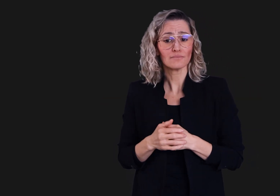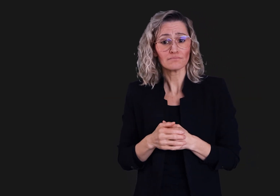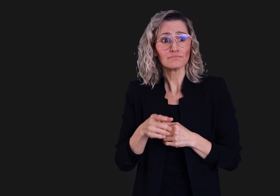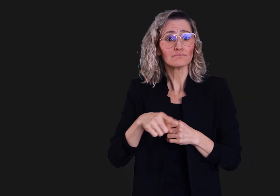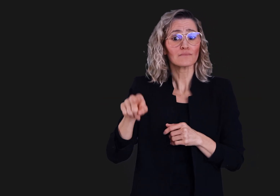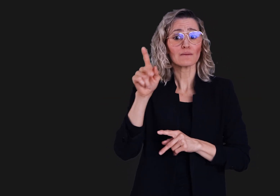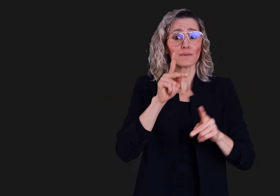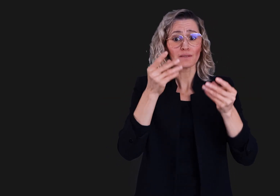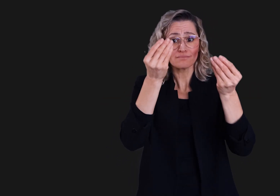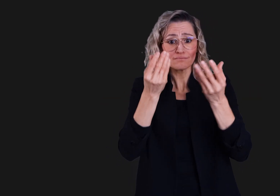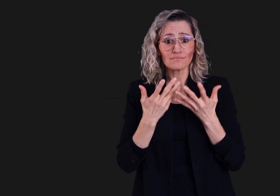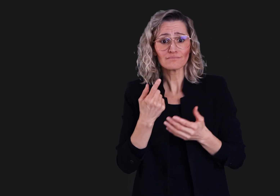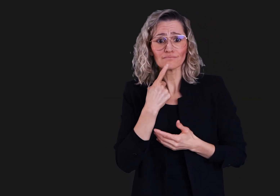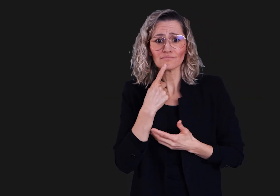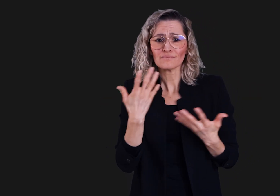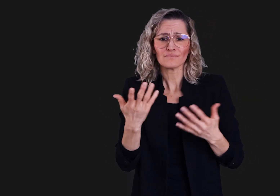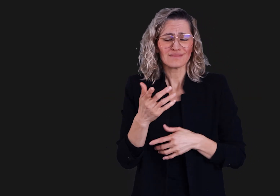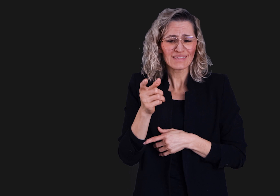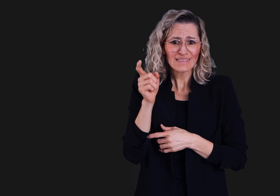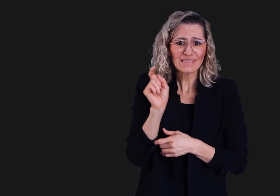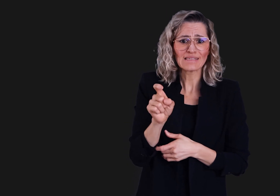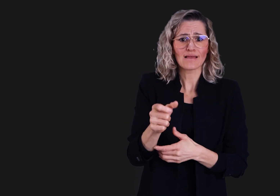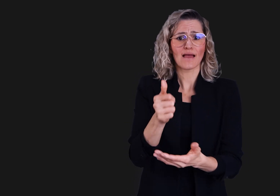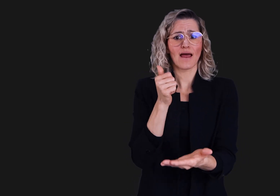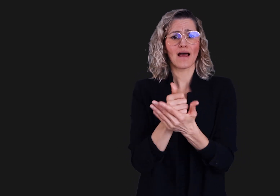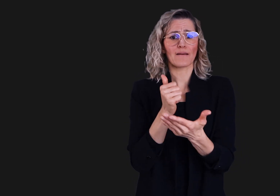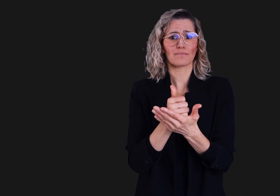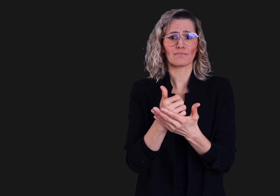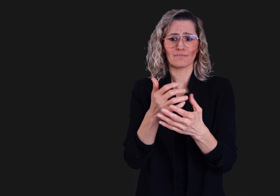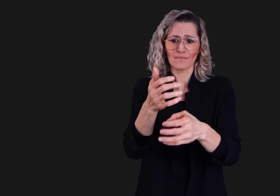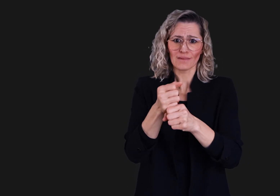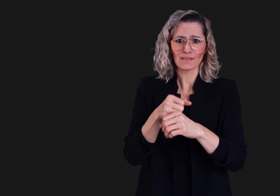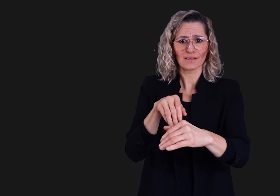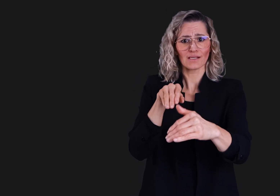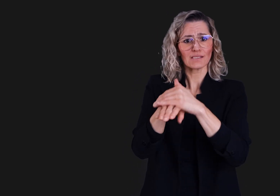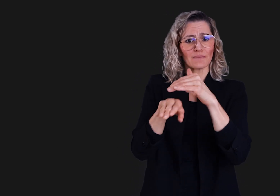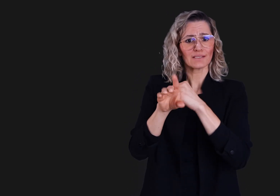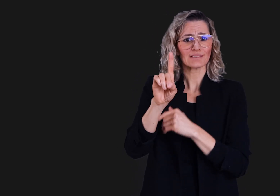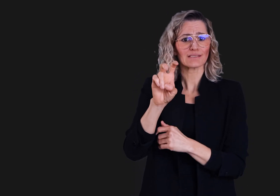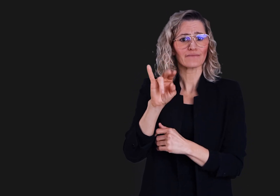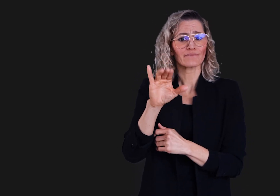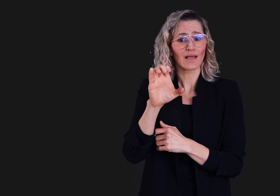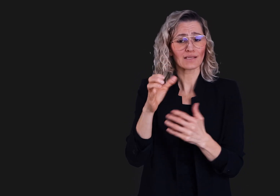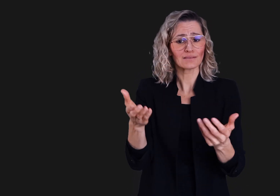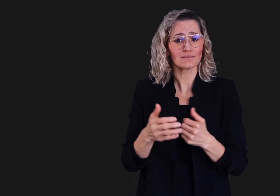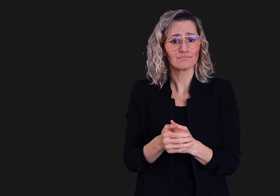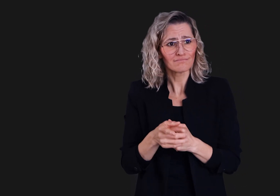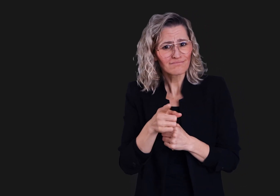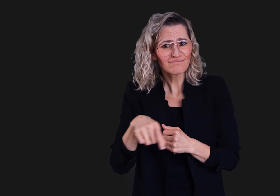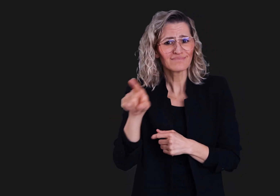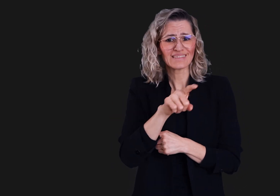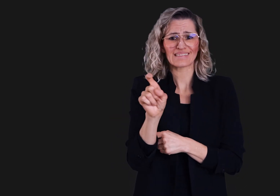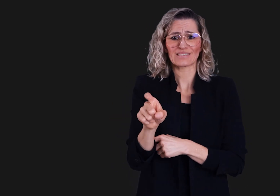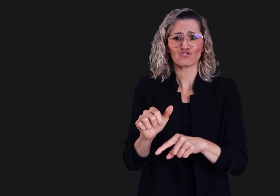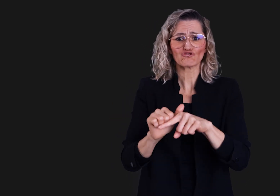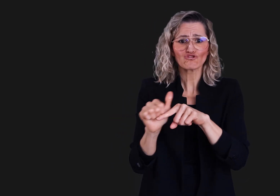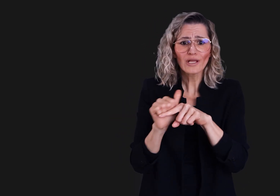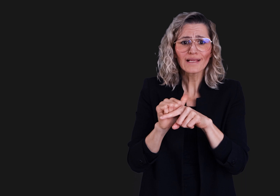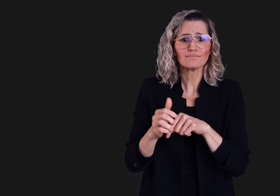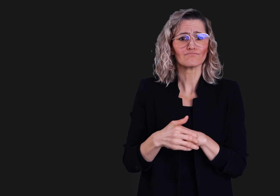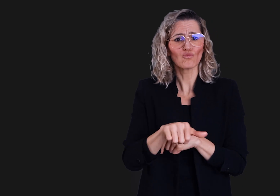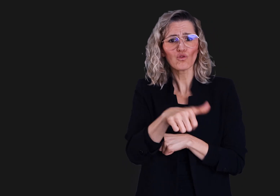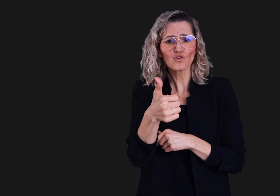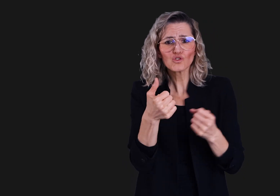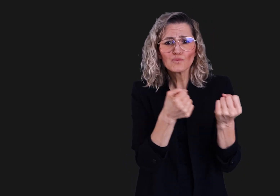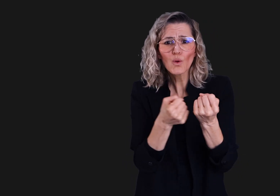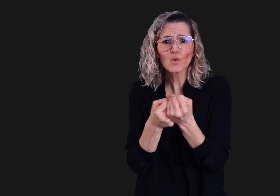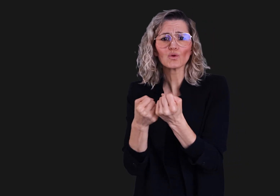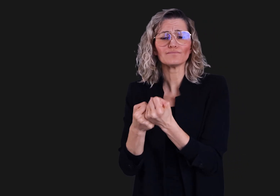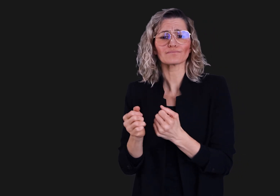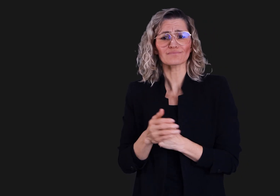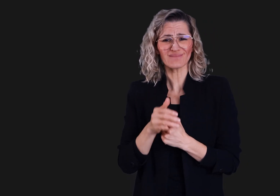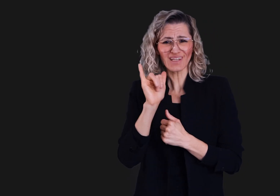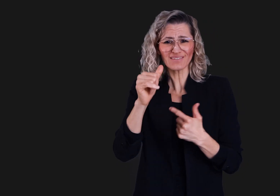People told us they also need help getting accessible devices. They also need training and other supports.